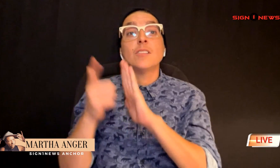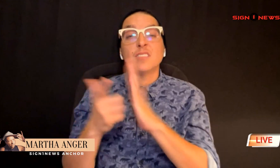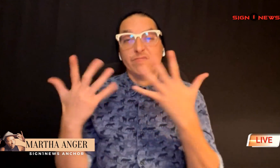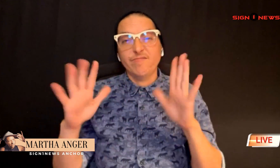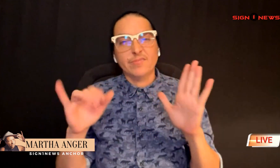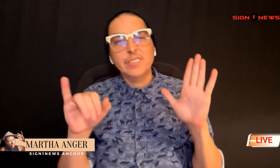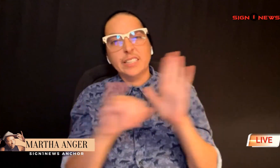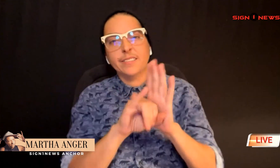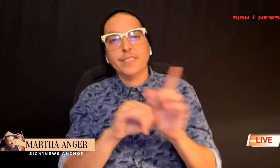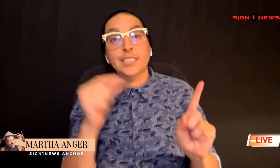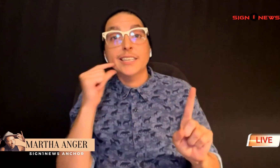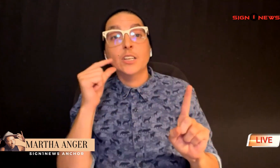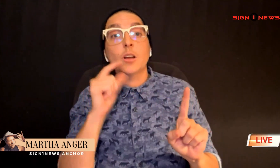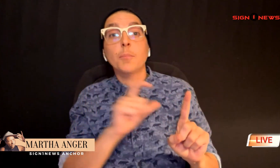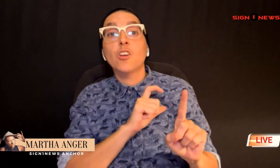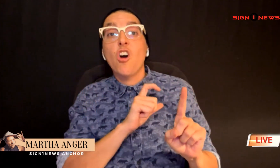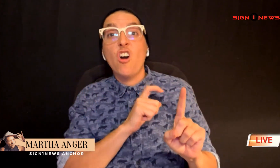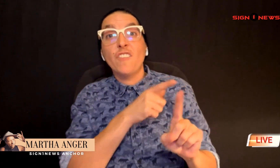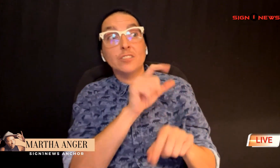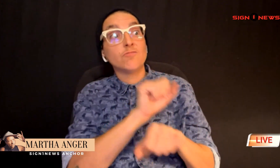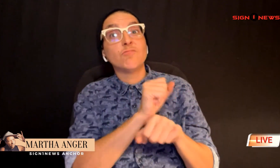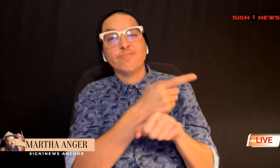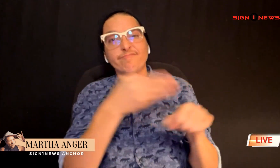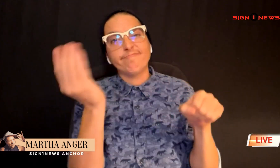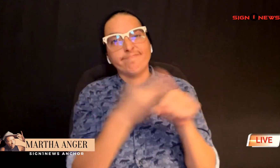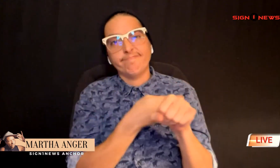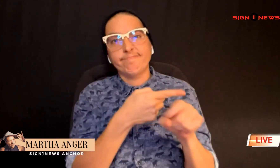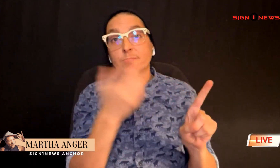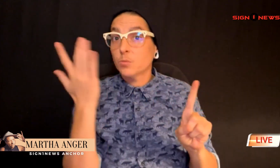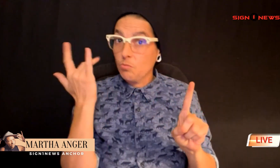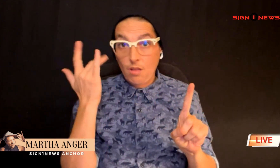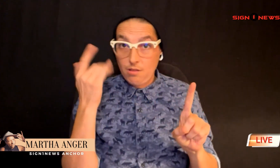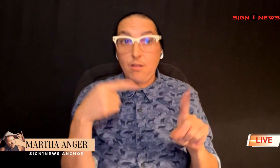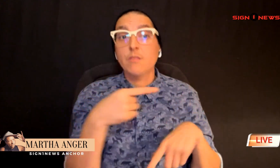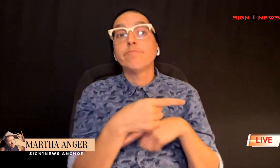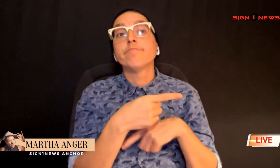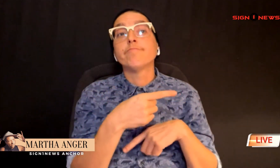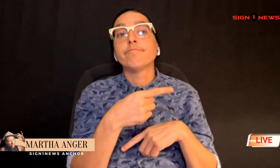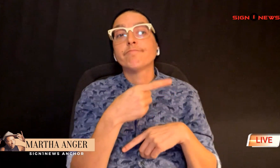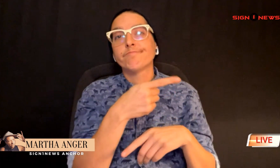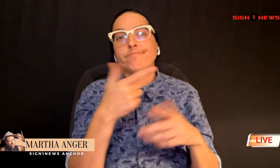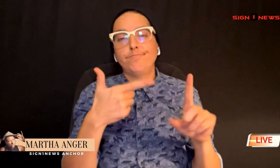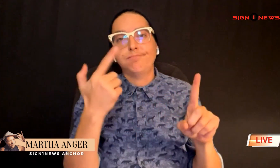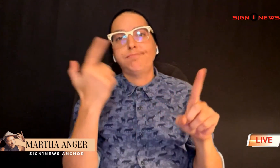A Texas DA has identified the San Antonio police officer who was fired from